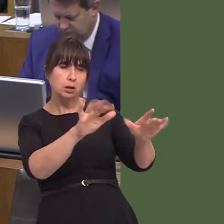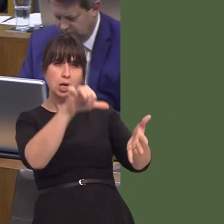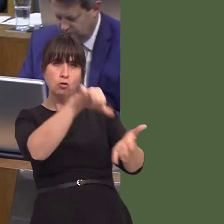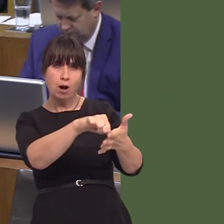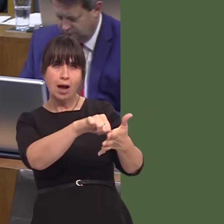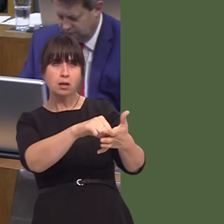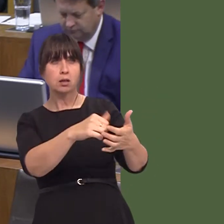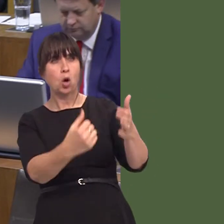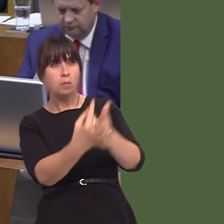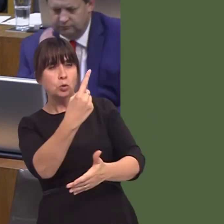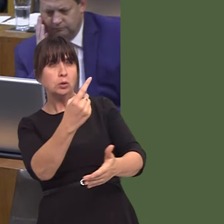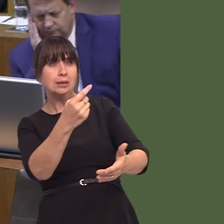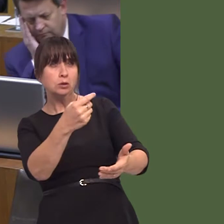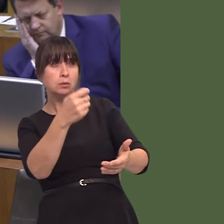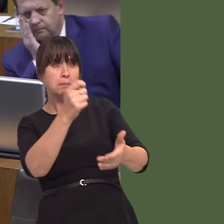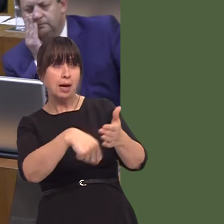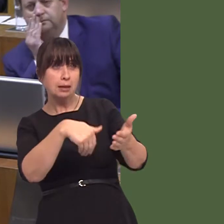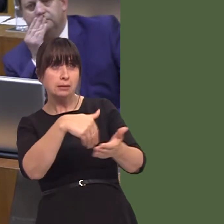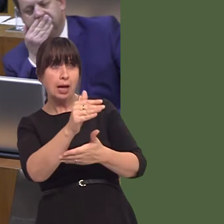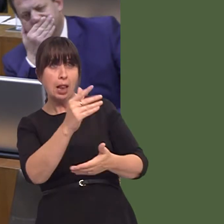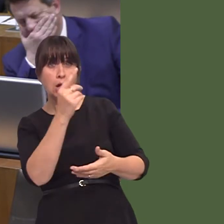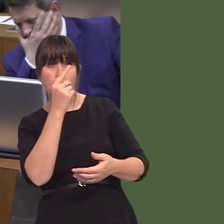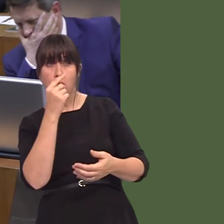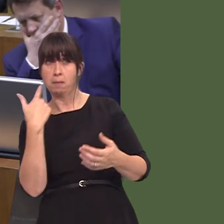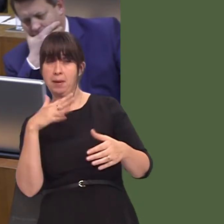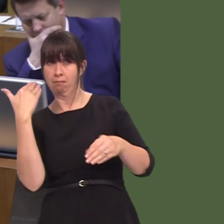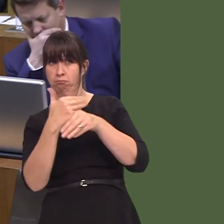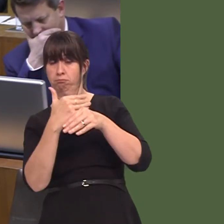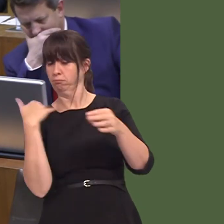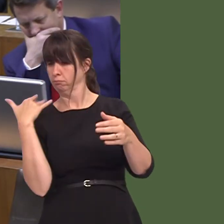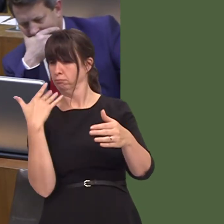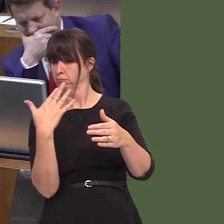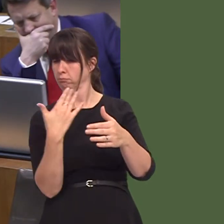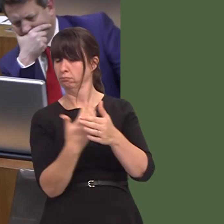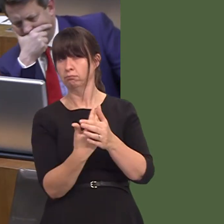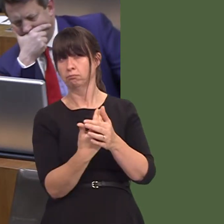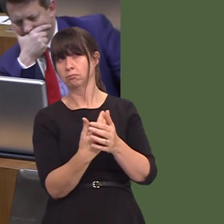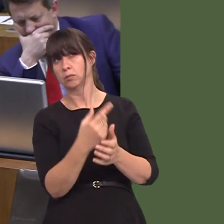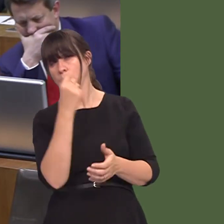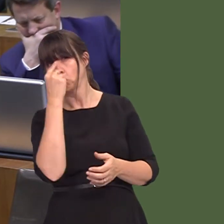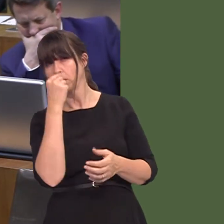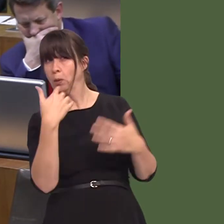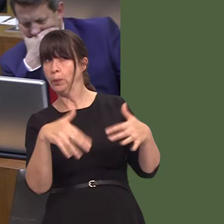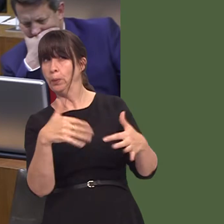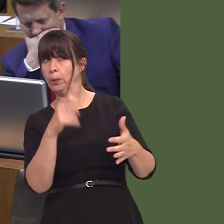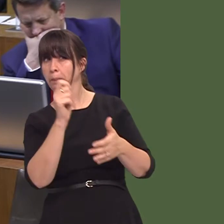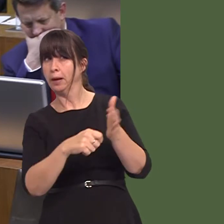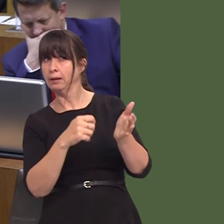Itís been open as a market for the first time in many, many years, and potentially a very large market, both for exports and for imports.